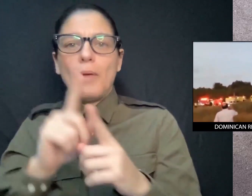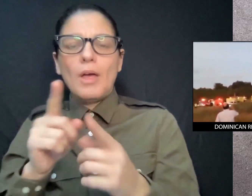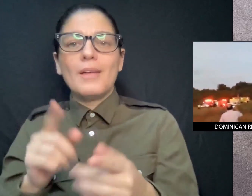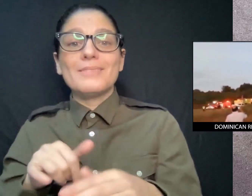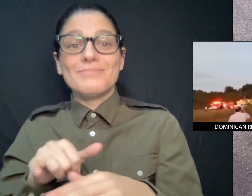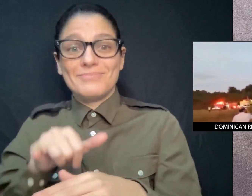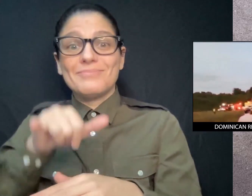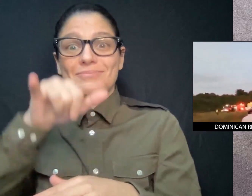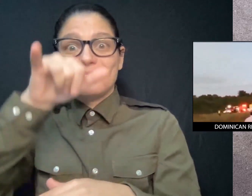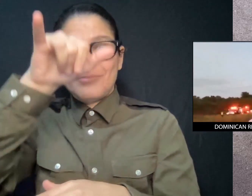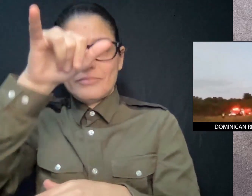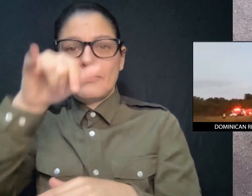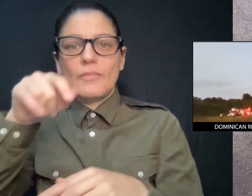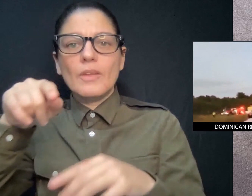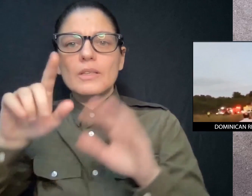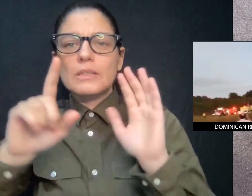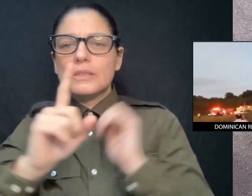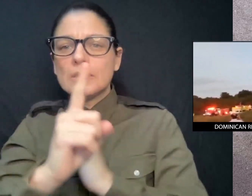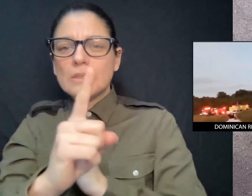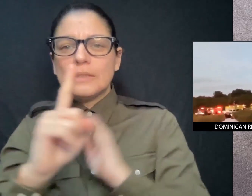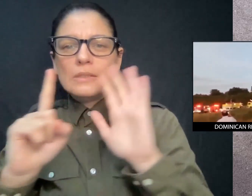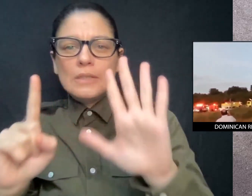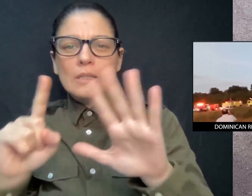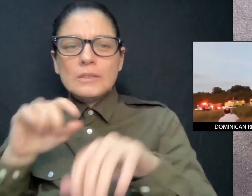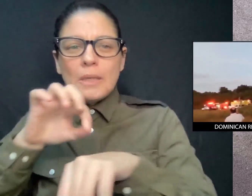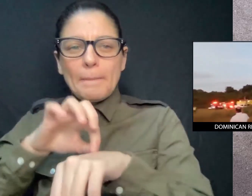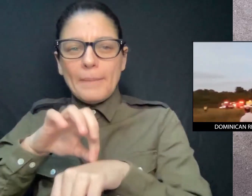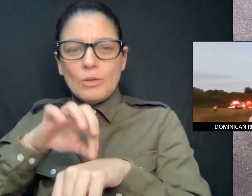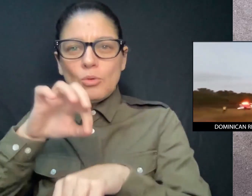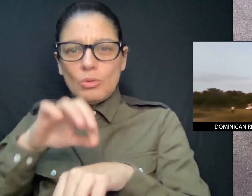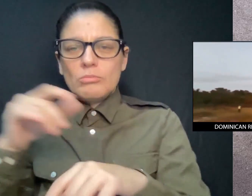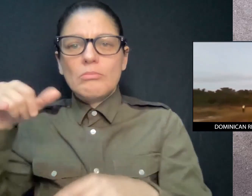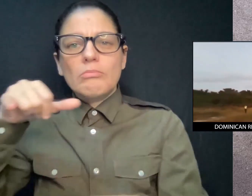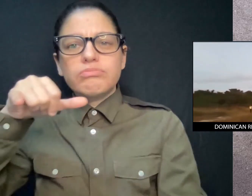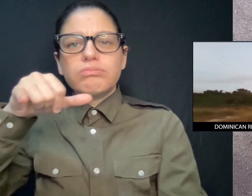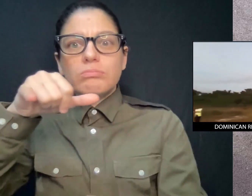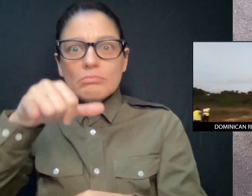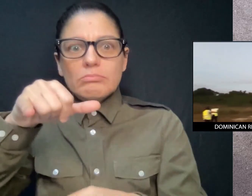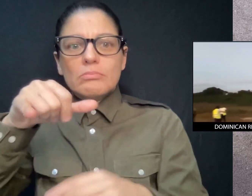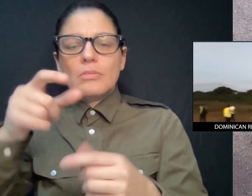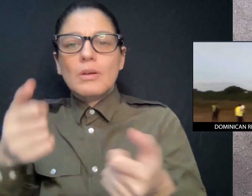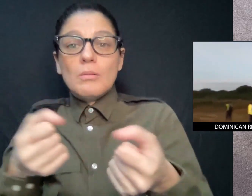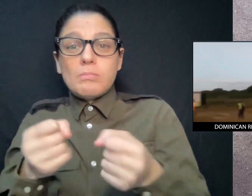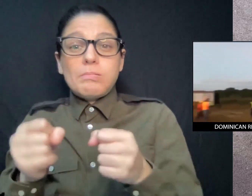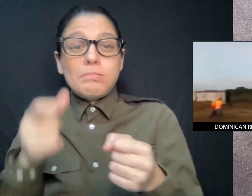the plane was headed to Miami and was in the air for about 16 minutes